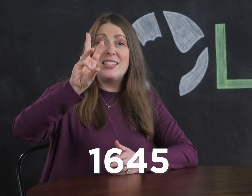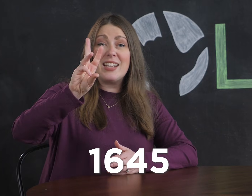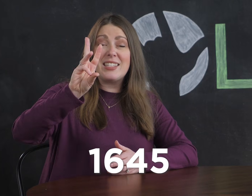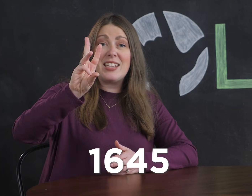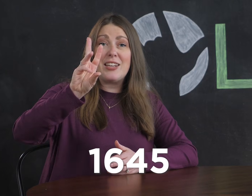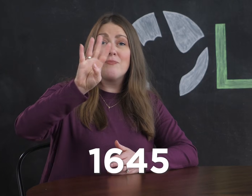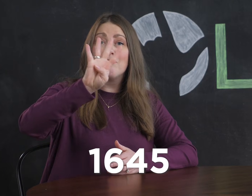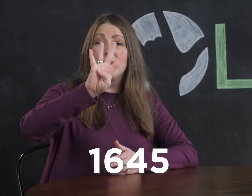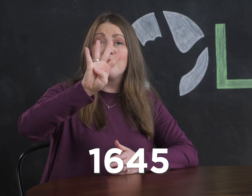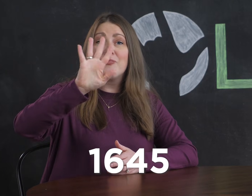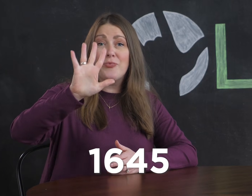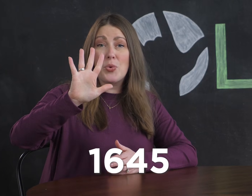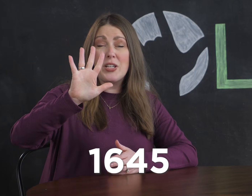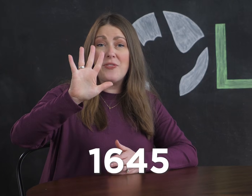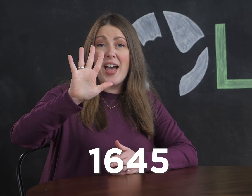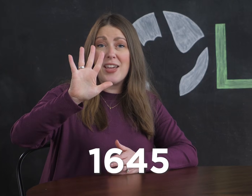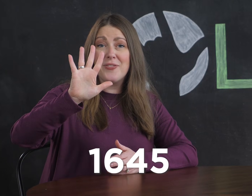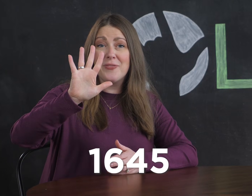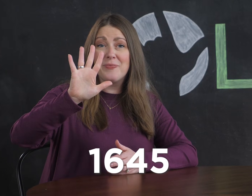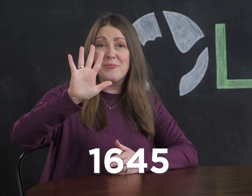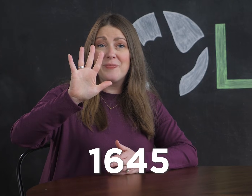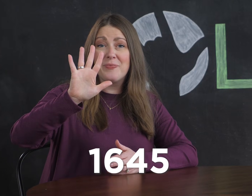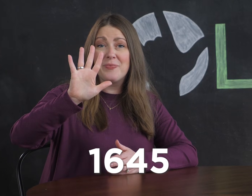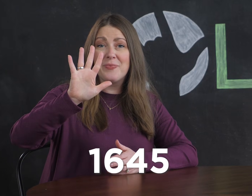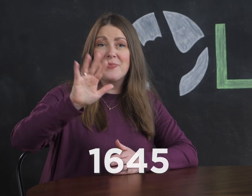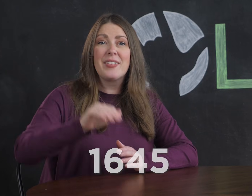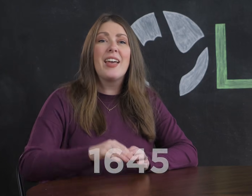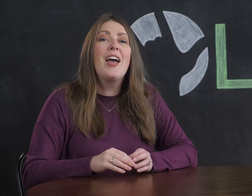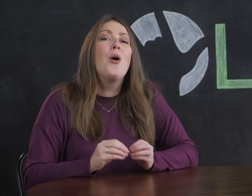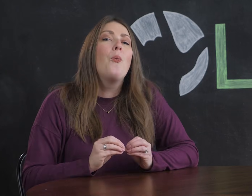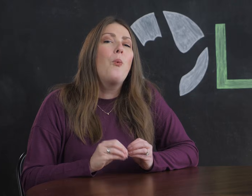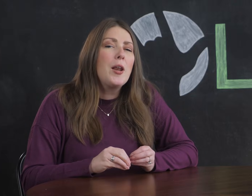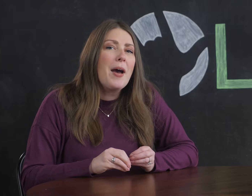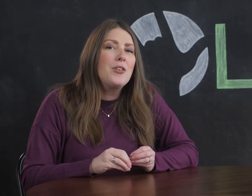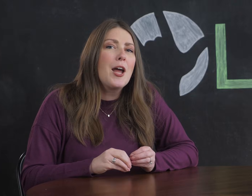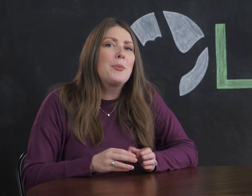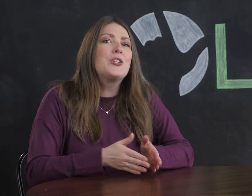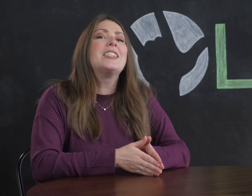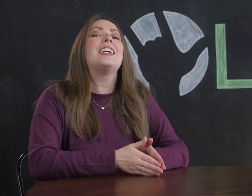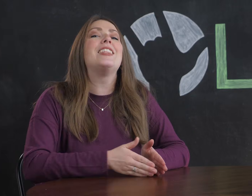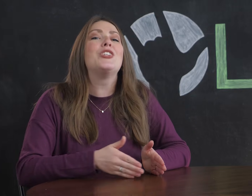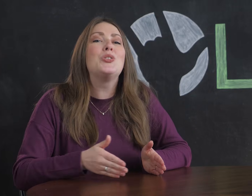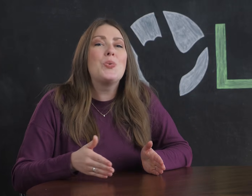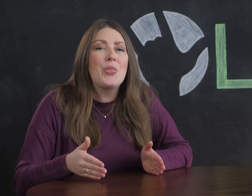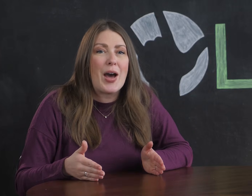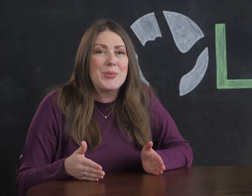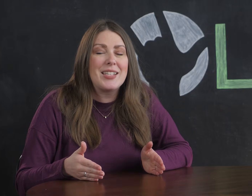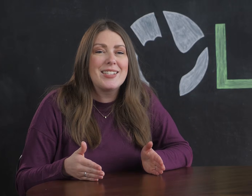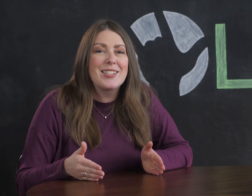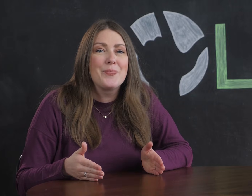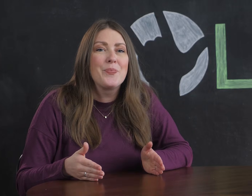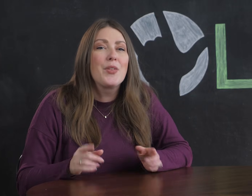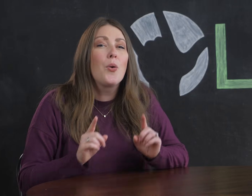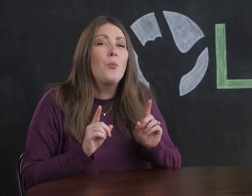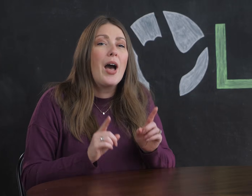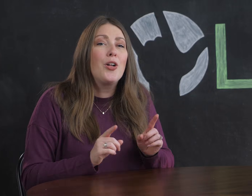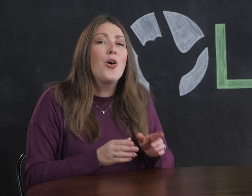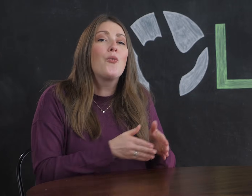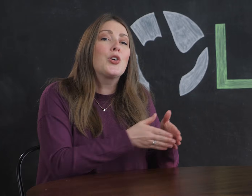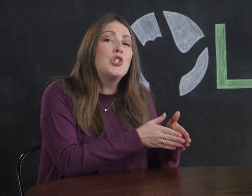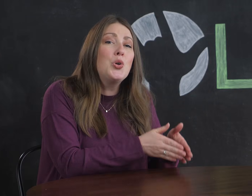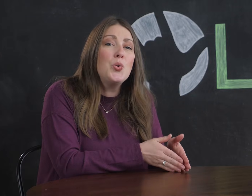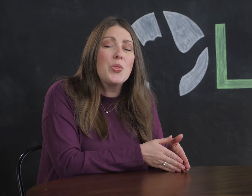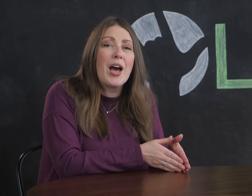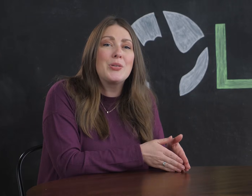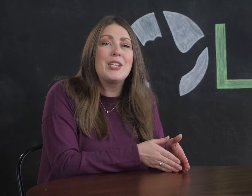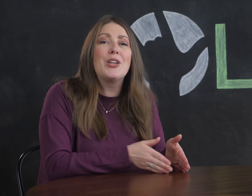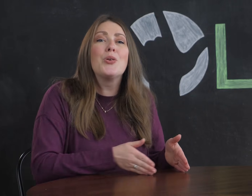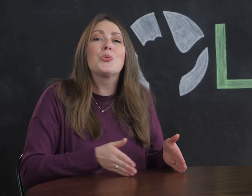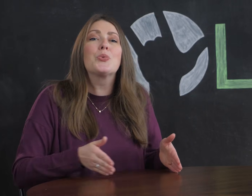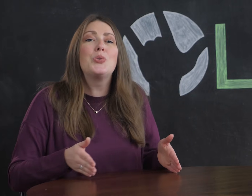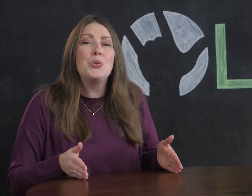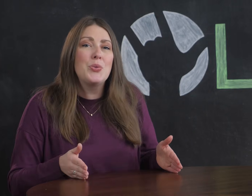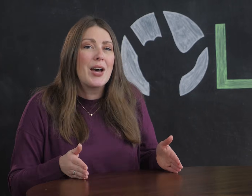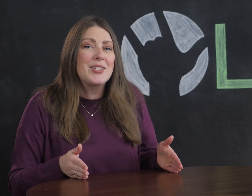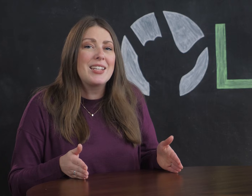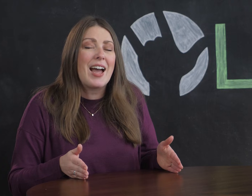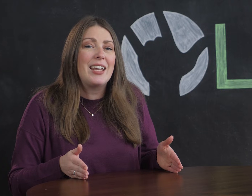1645. What about numbers in the 2000's? Well for 2000 through 2009,